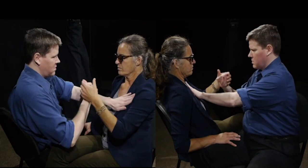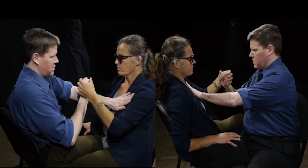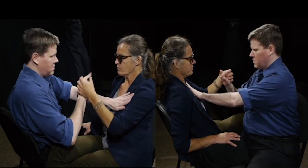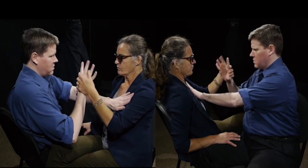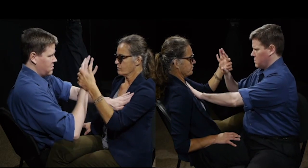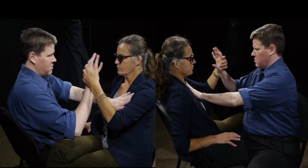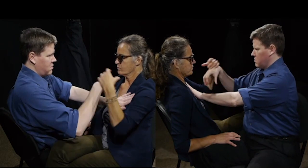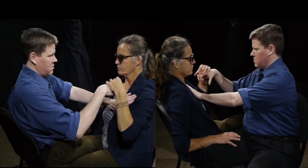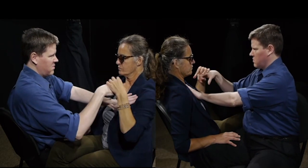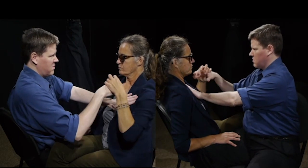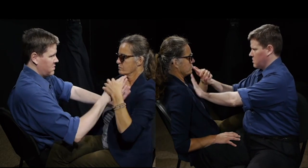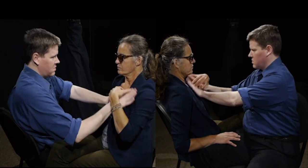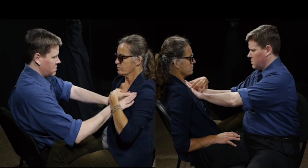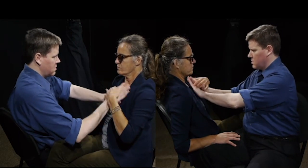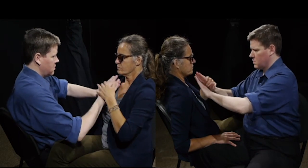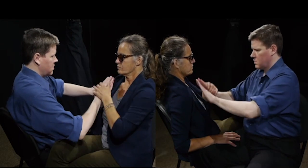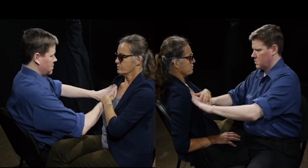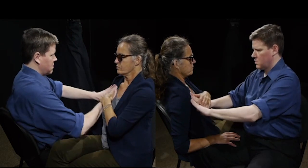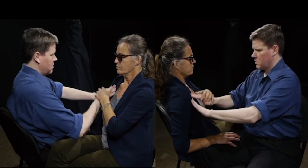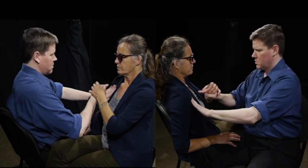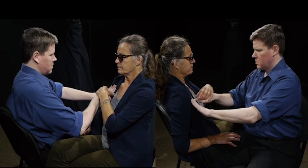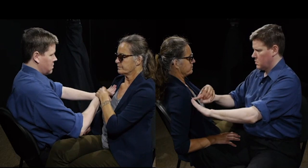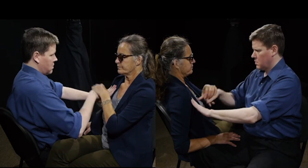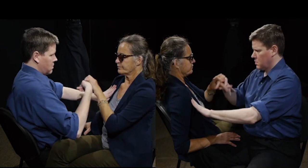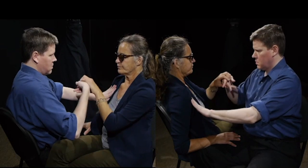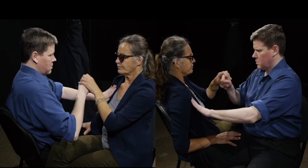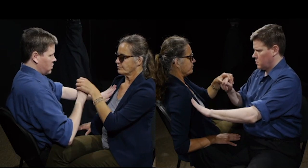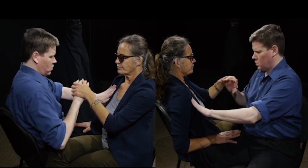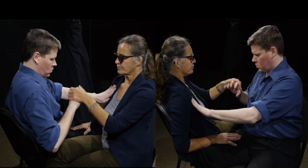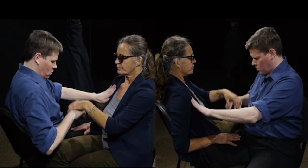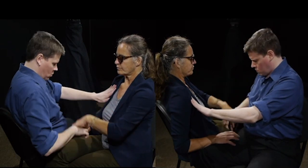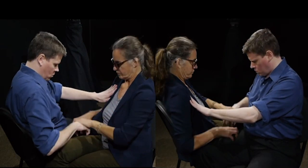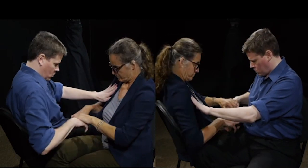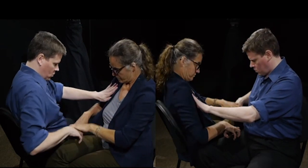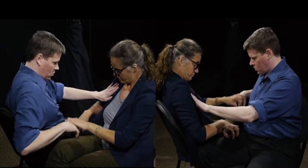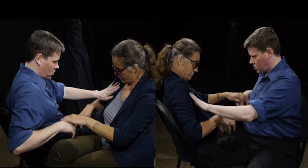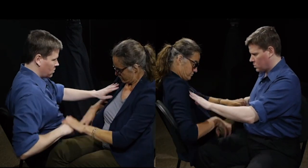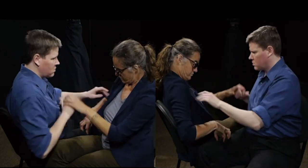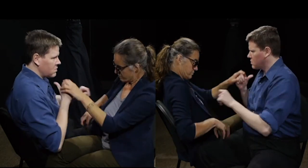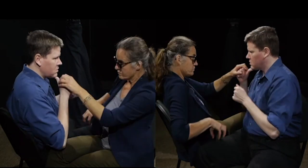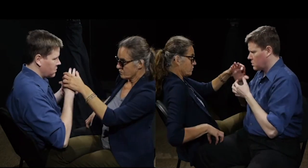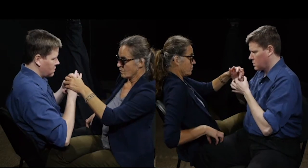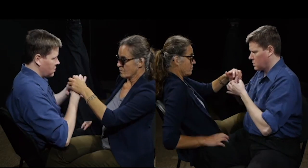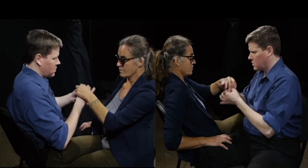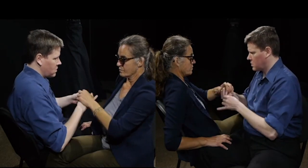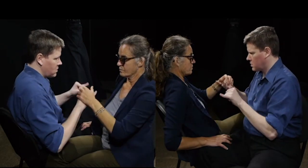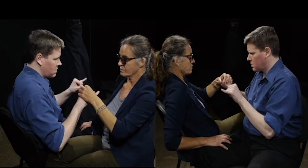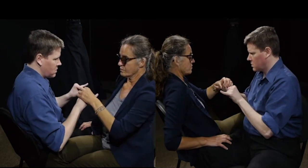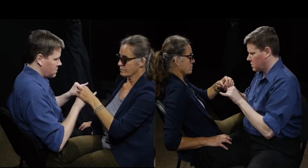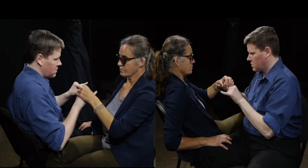The Protactile word "house" has nothing to do with size; it is a general term for house.